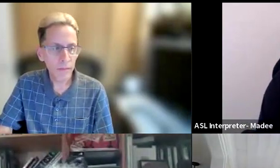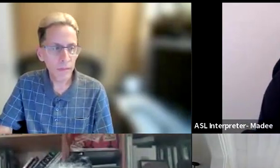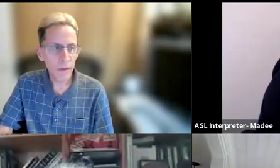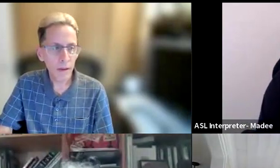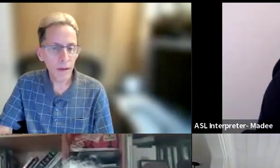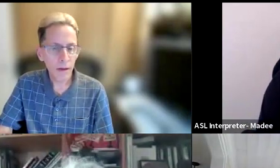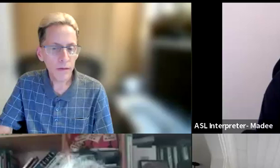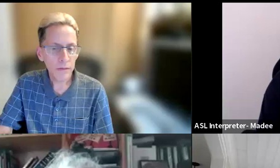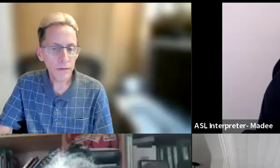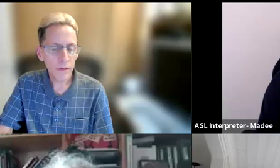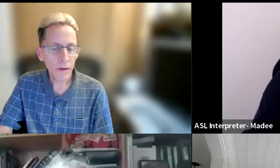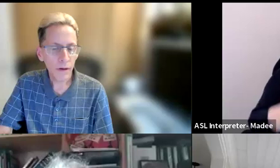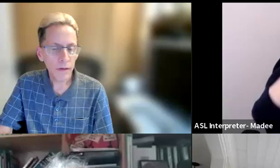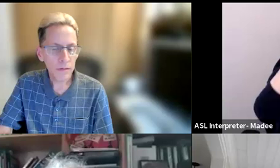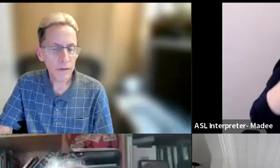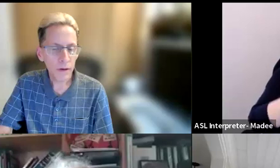Rebecca /APRIL: I have forgotten your name, and you're on the phone. So